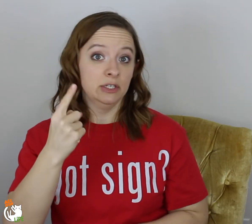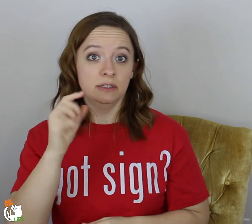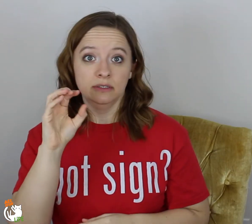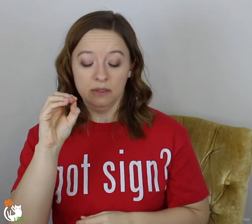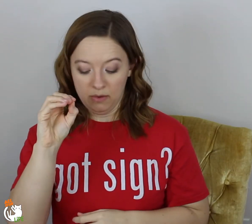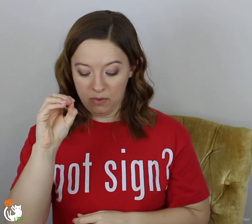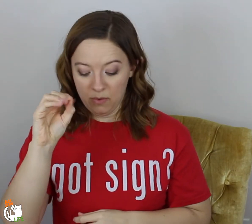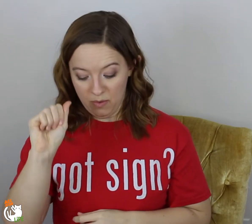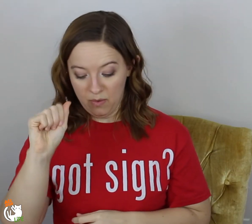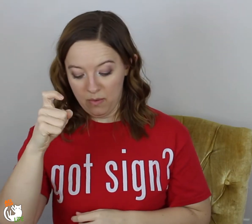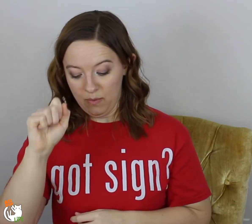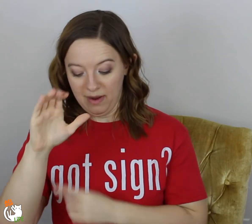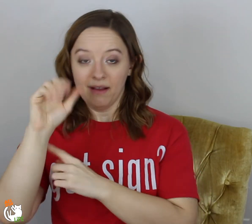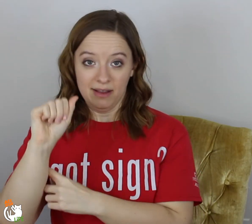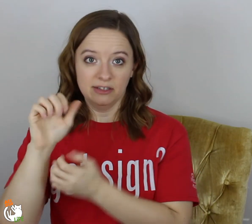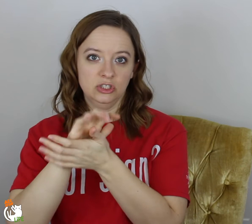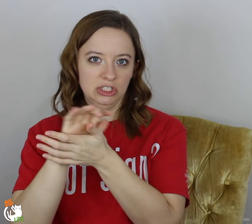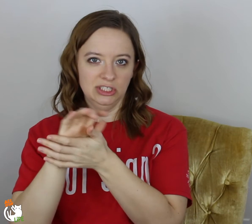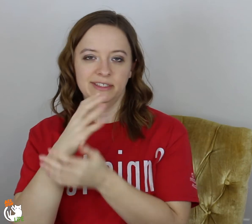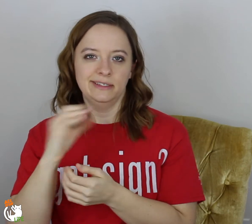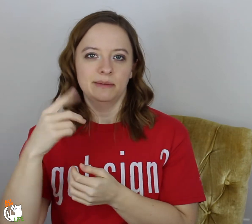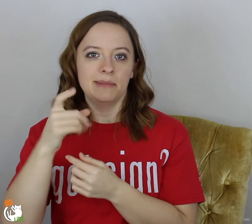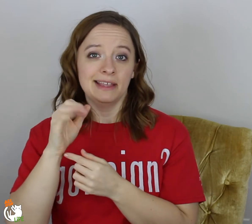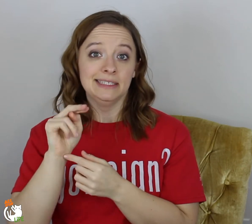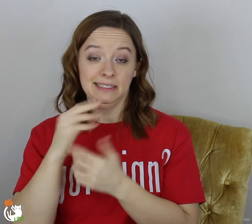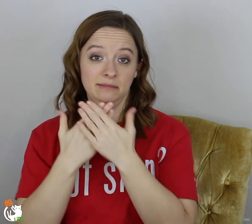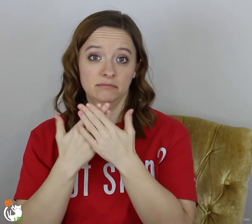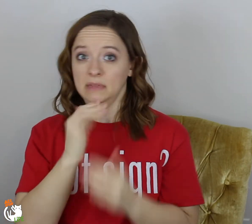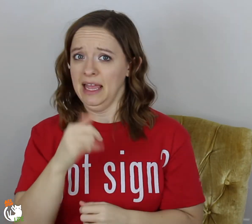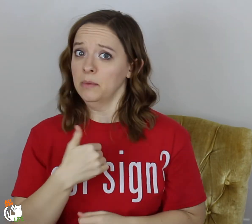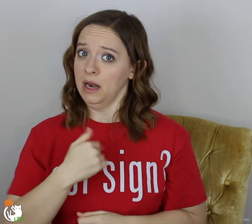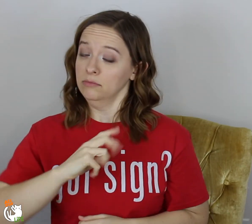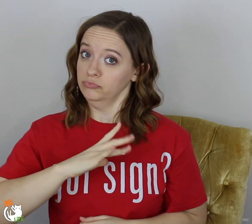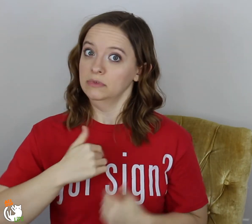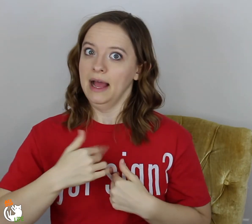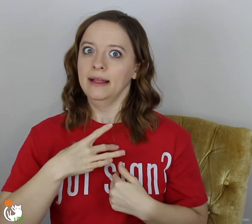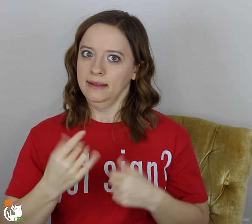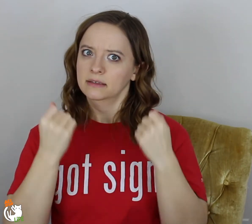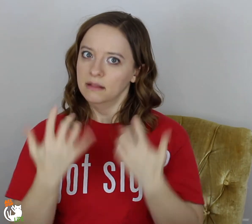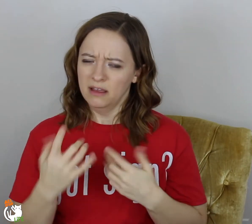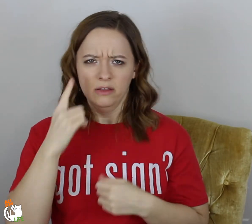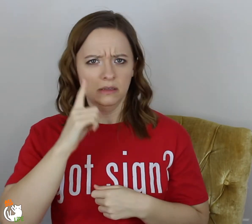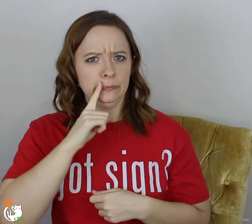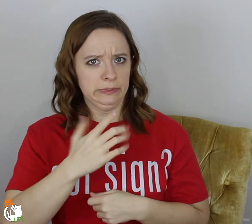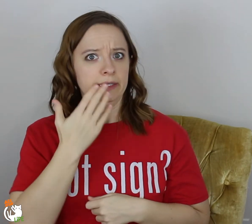So, the first which is the Oaxaca cheese and plantain sandwiches, that one I really liked. I liked it a lot.